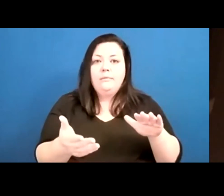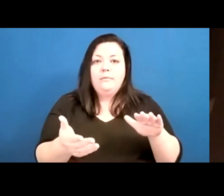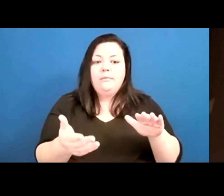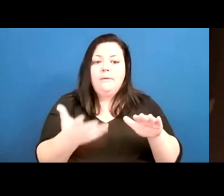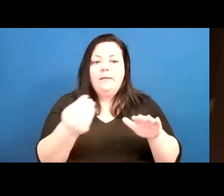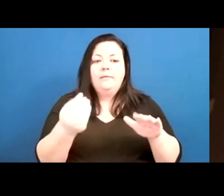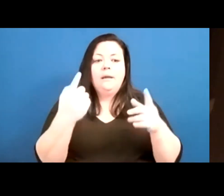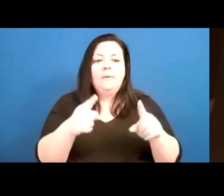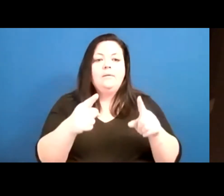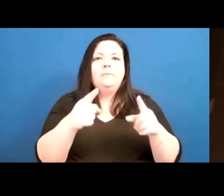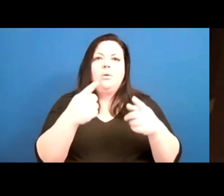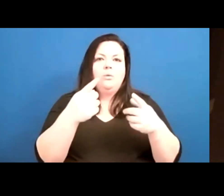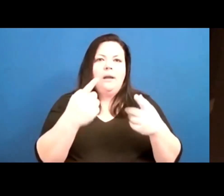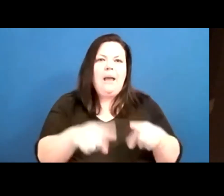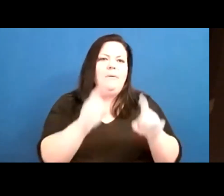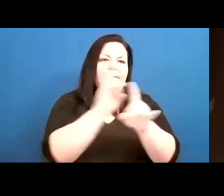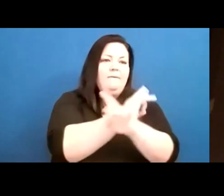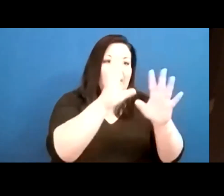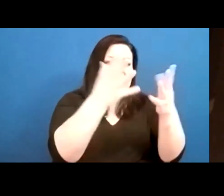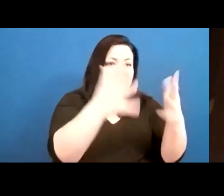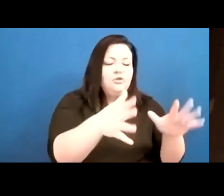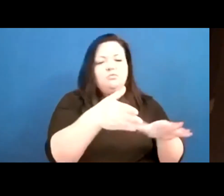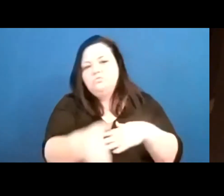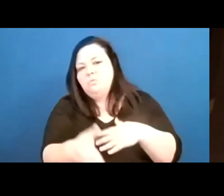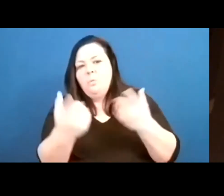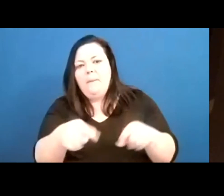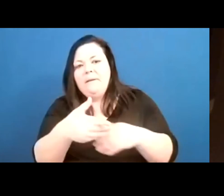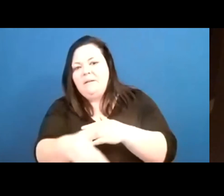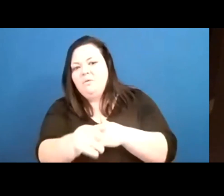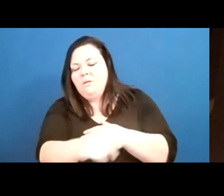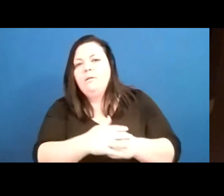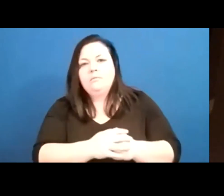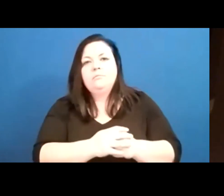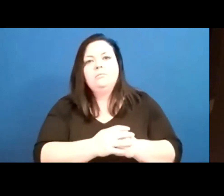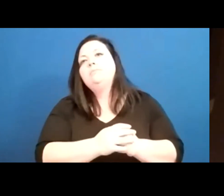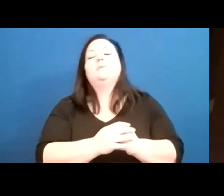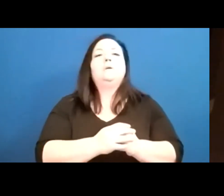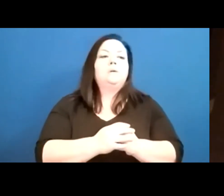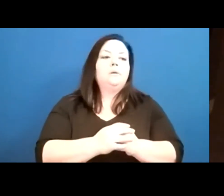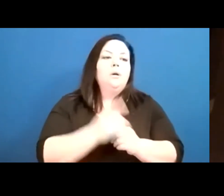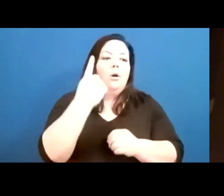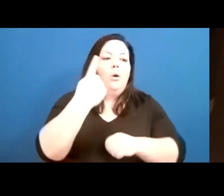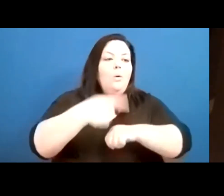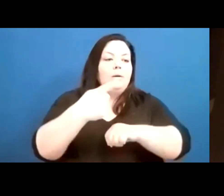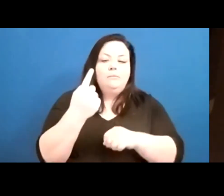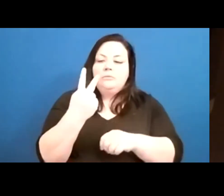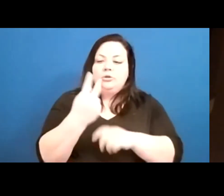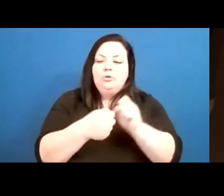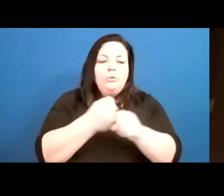violence, um and uh, you know one time a couple years ago I was in a Lyft